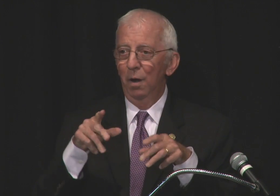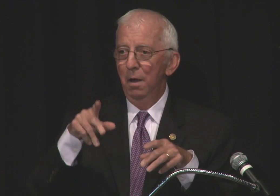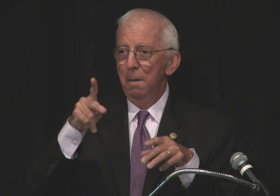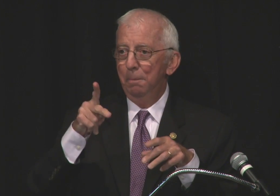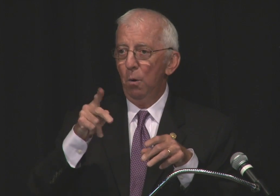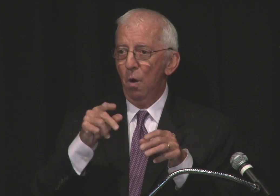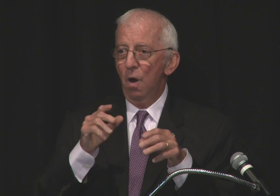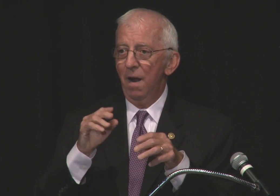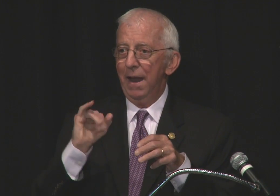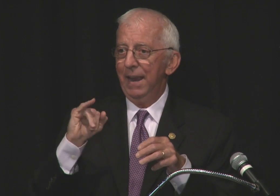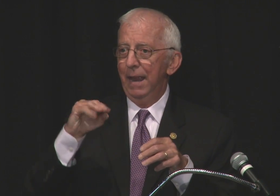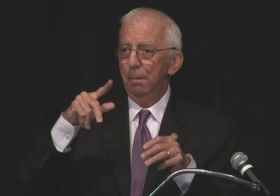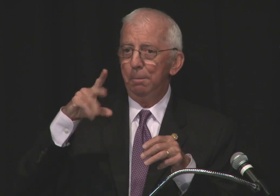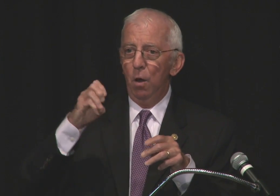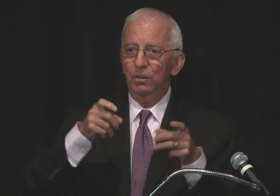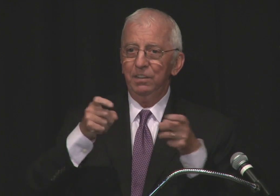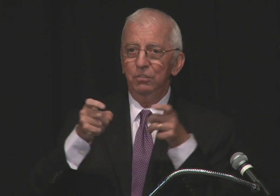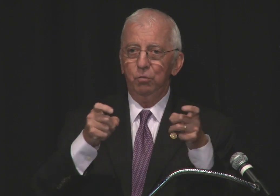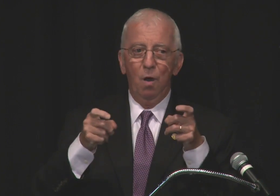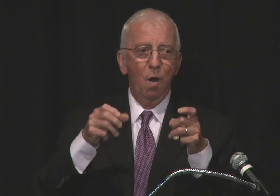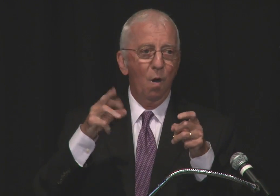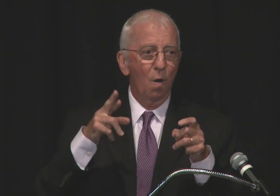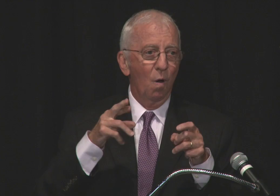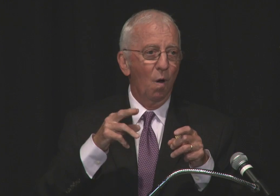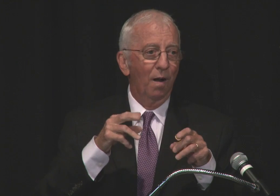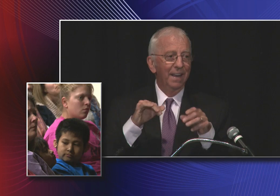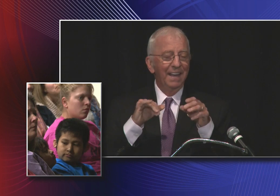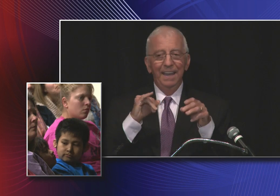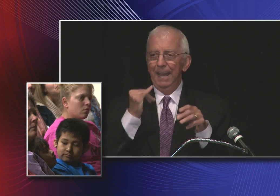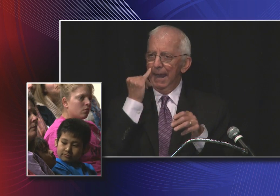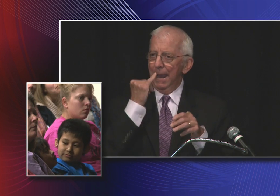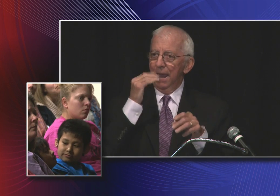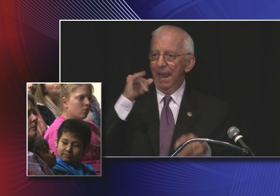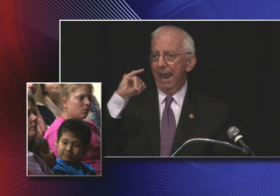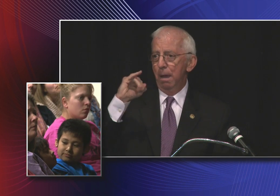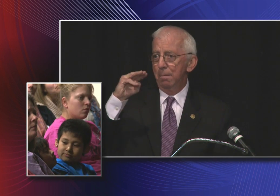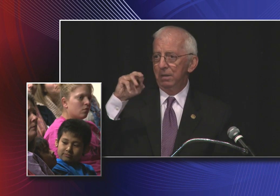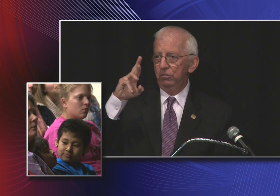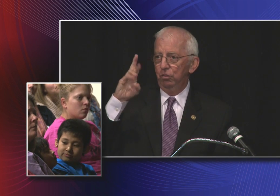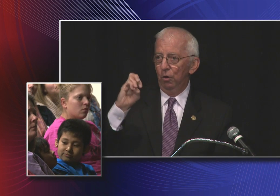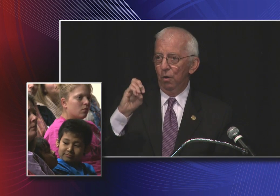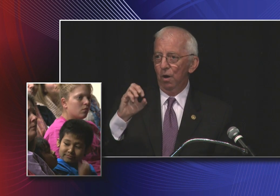or poor impulse control, or immature,